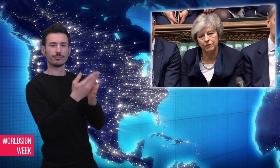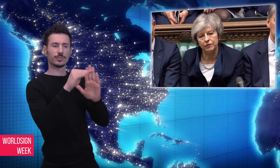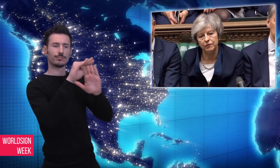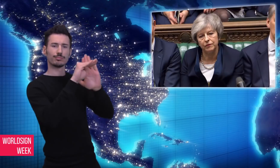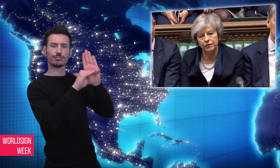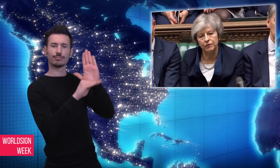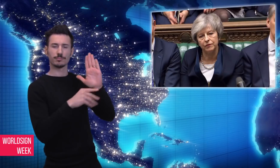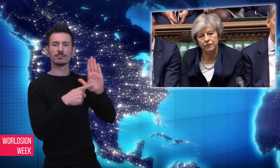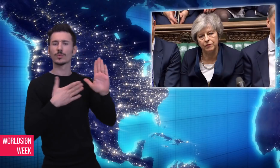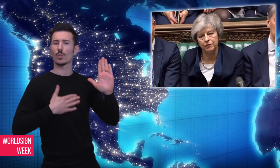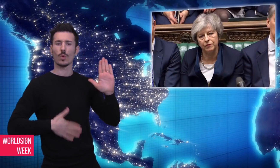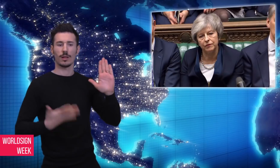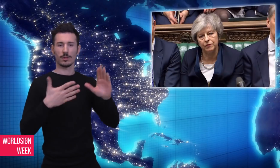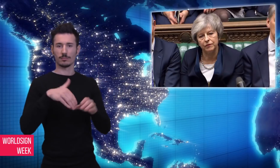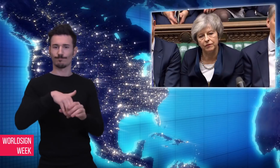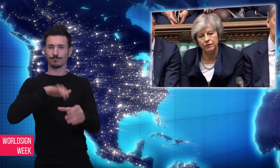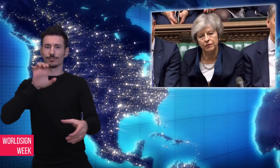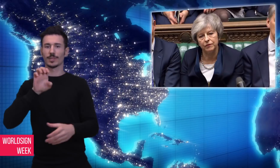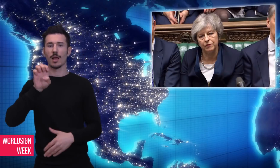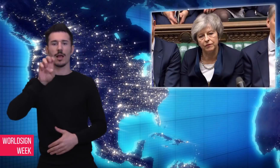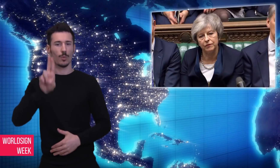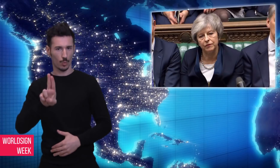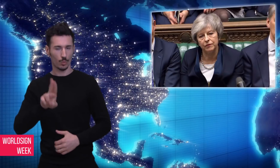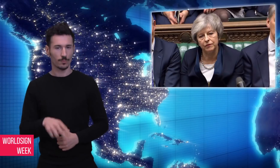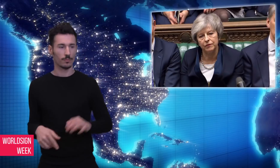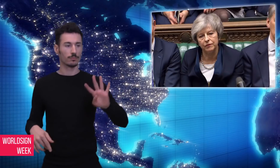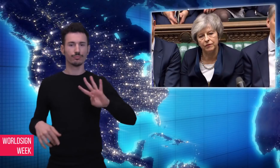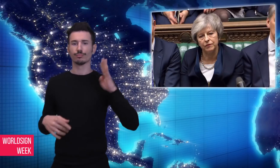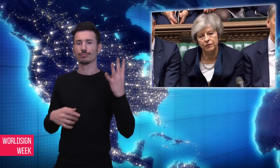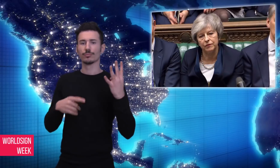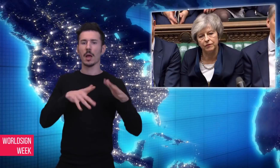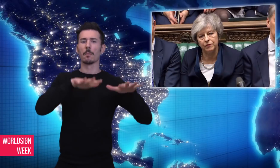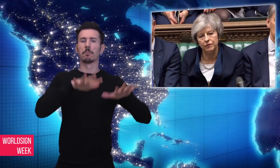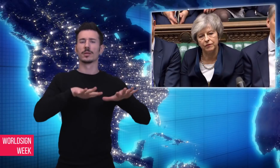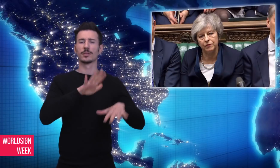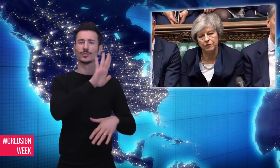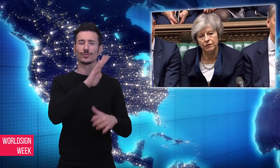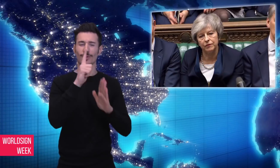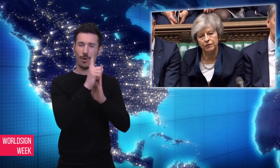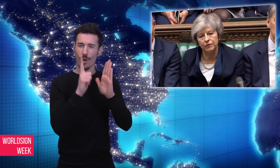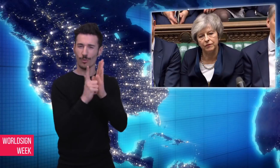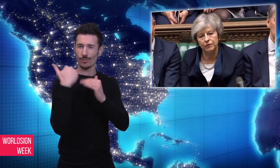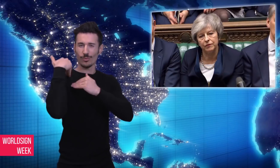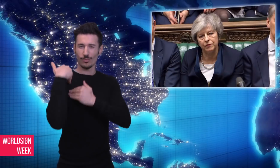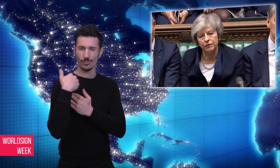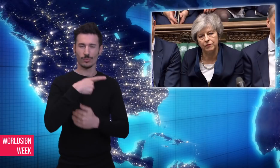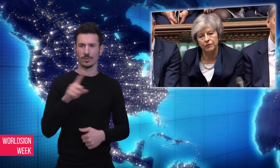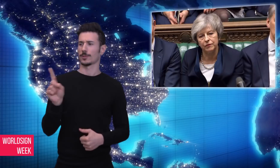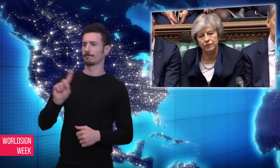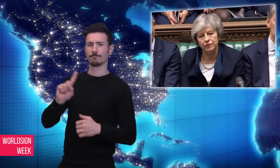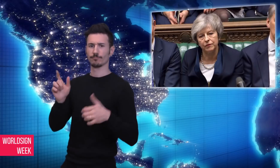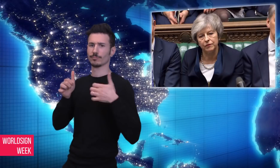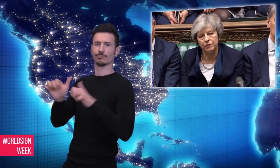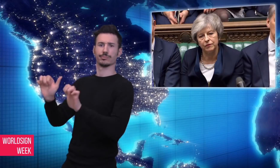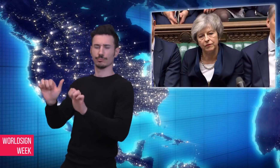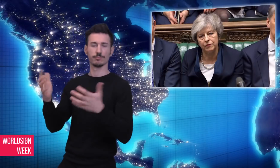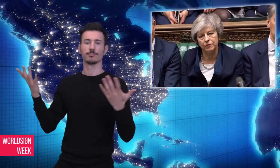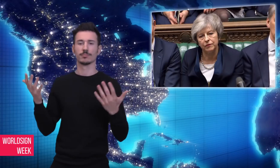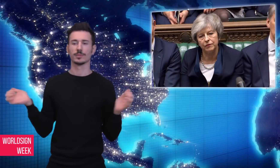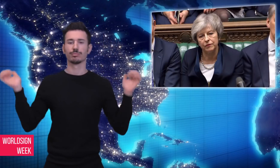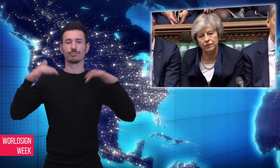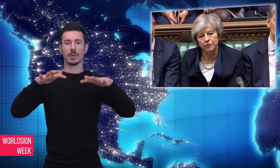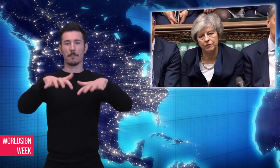Prime Minister Theresa May’s proposed withdrawal agreement